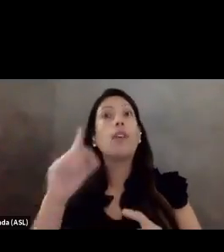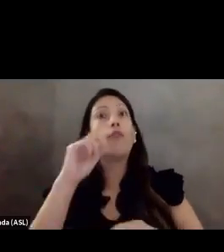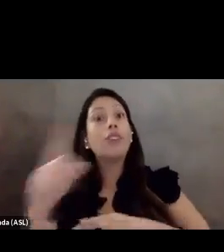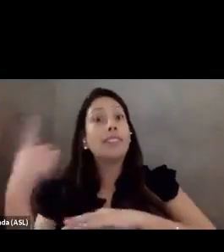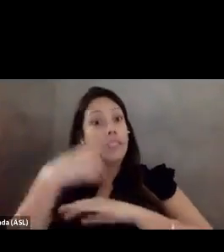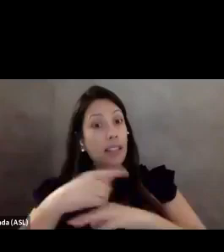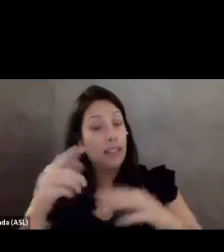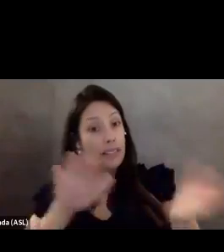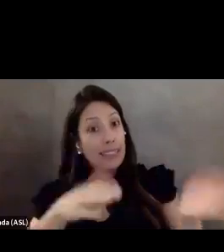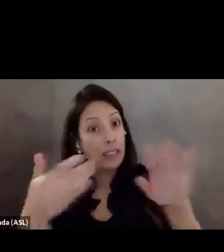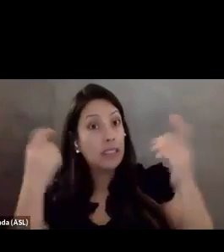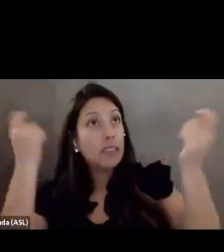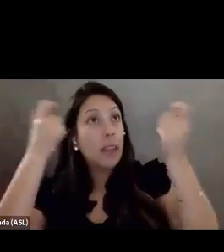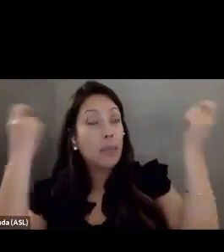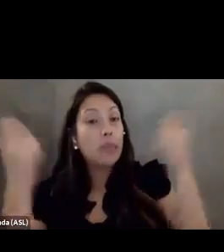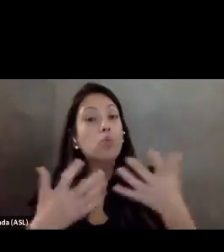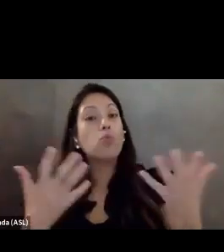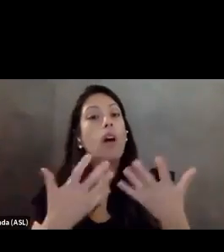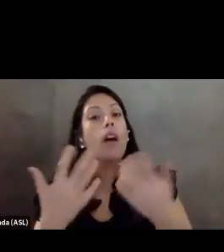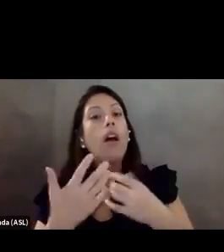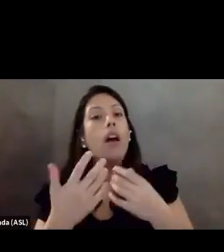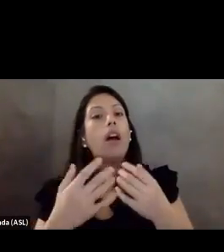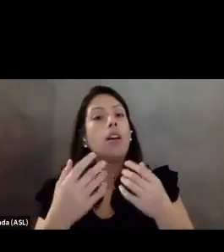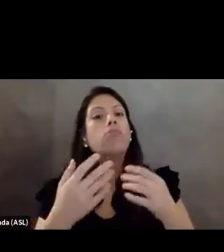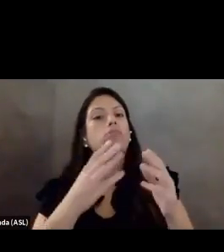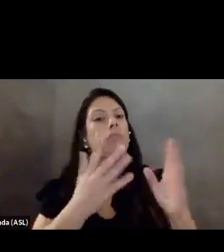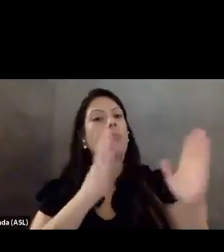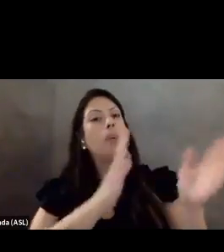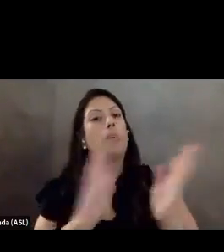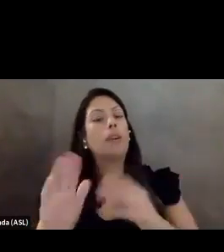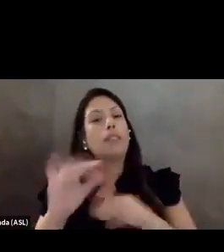Safer activities include preparing traditional family recipes for members of